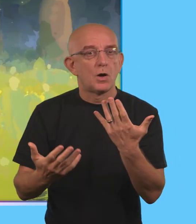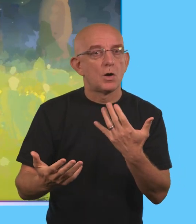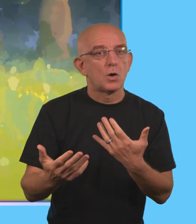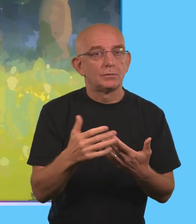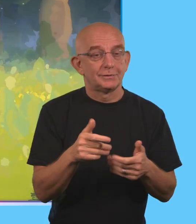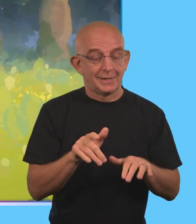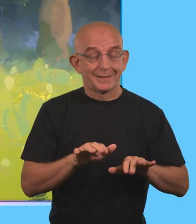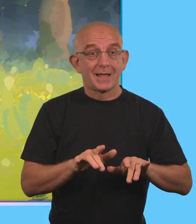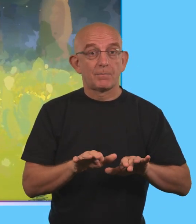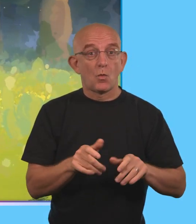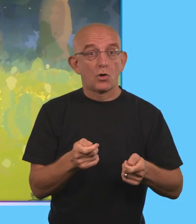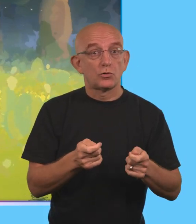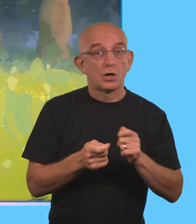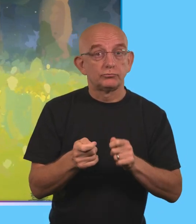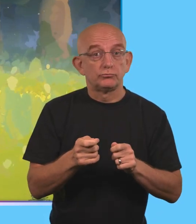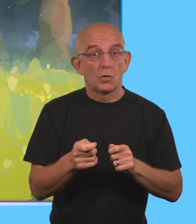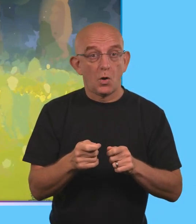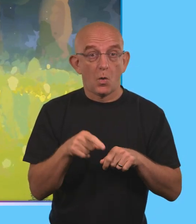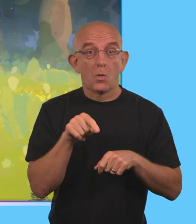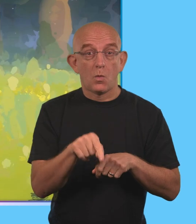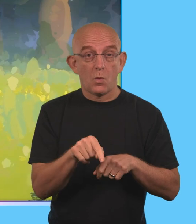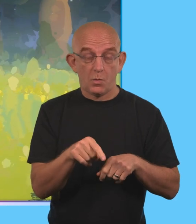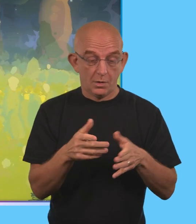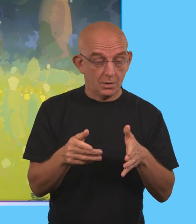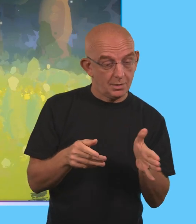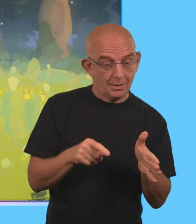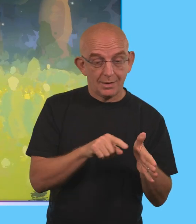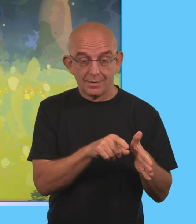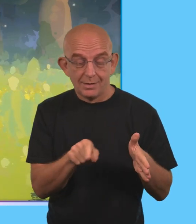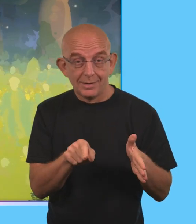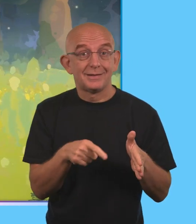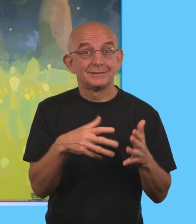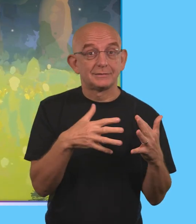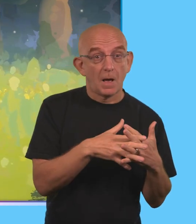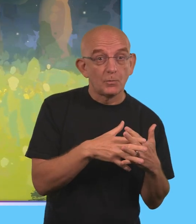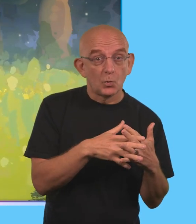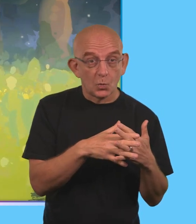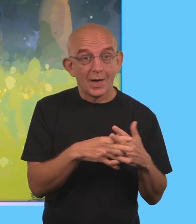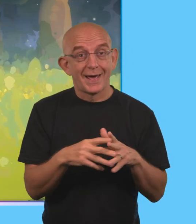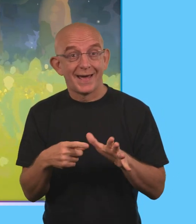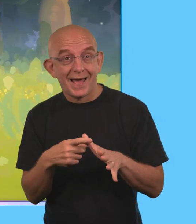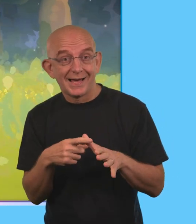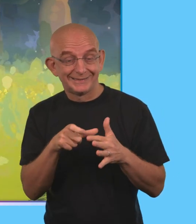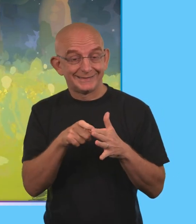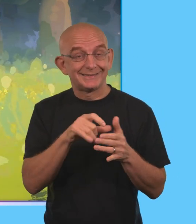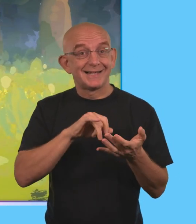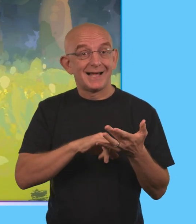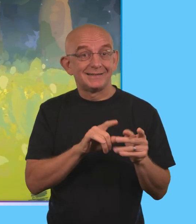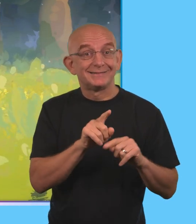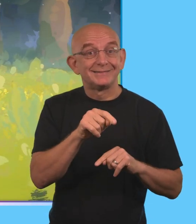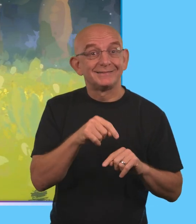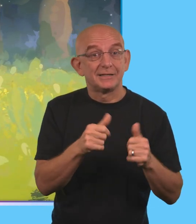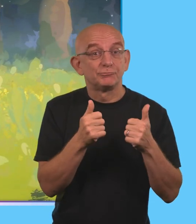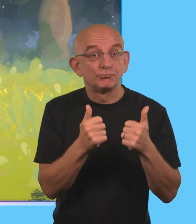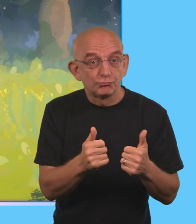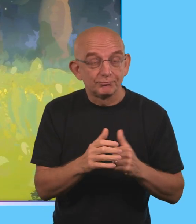Keyboard controls. Move forward with W, Left with A, Right with D, and backwards with S.